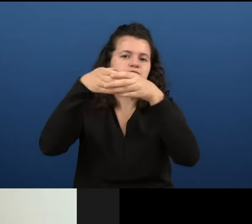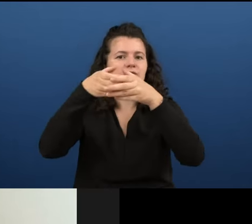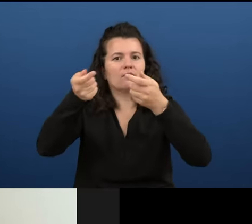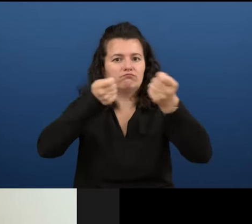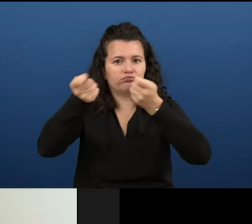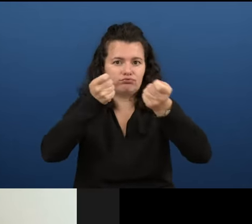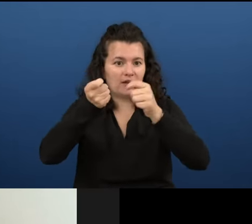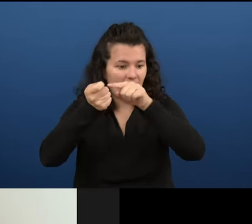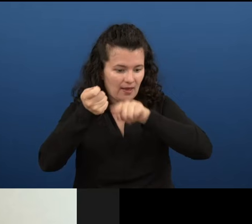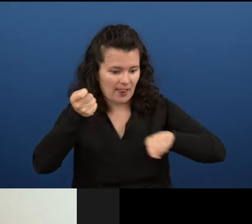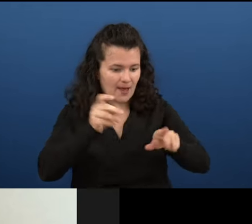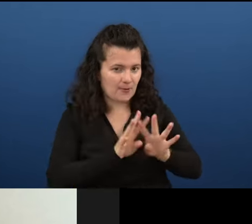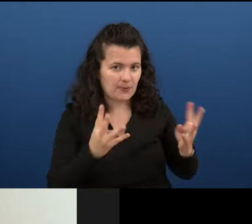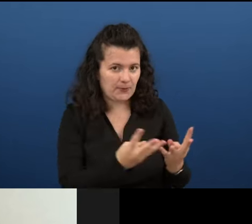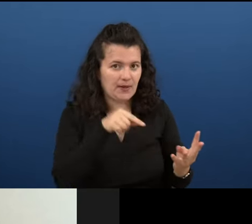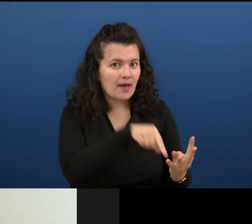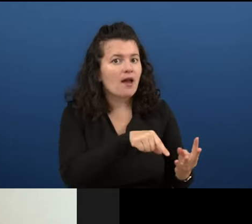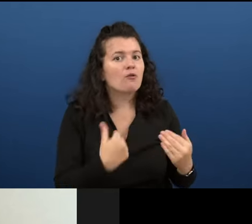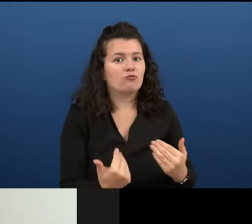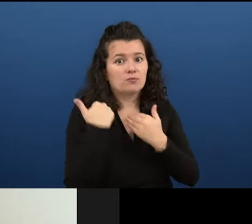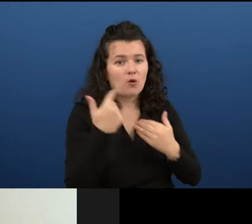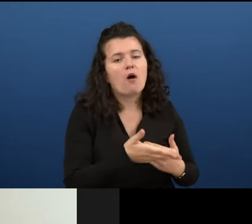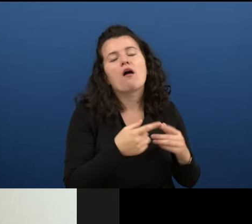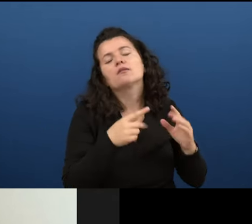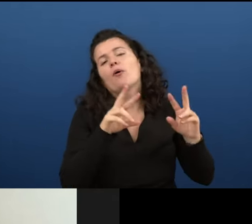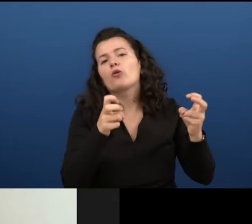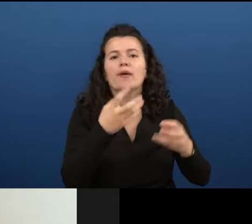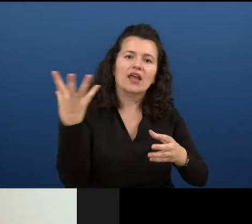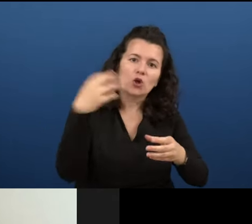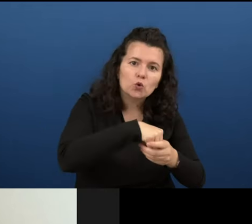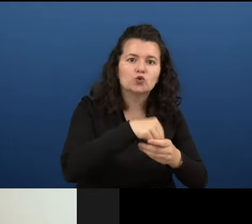and many programs involving disabilities. 10:50:01 We have to have the buy in of the